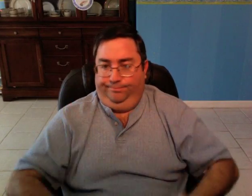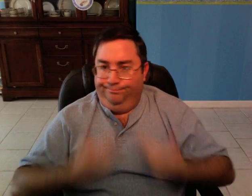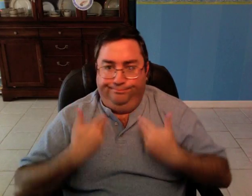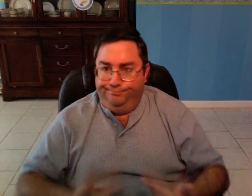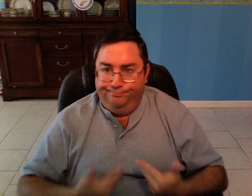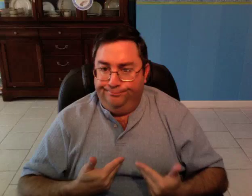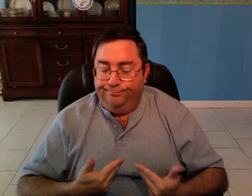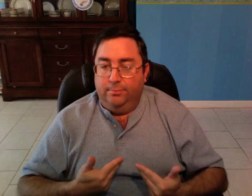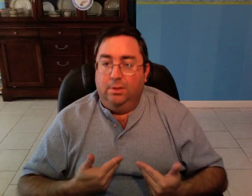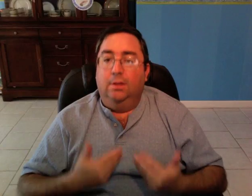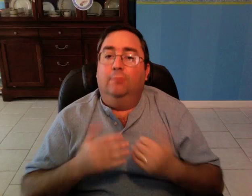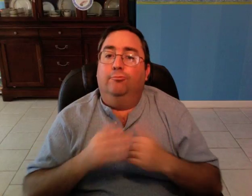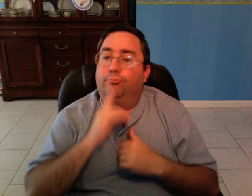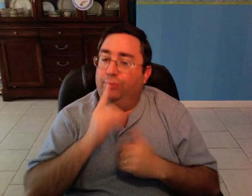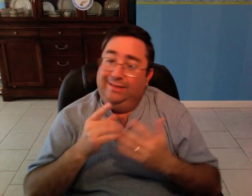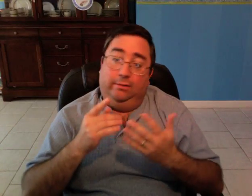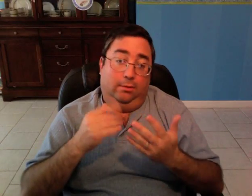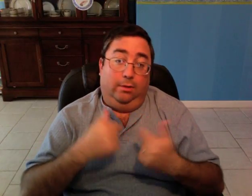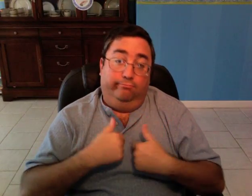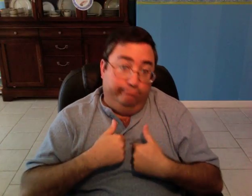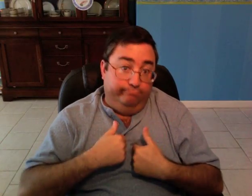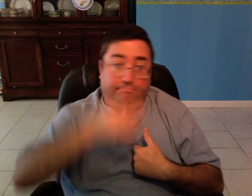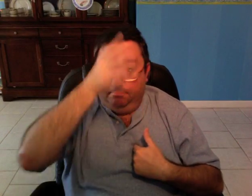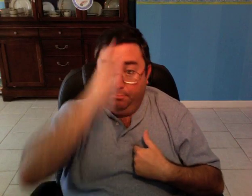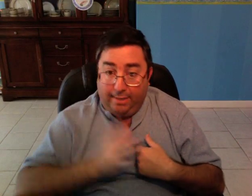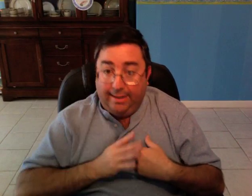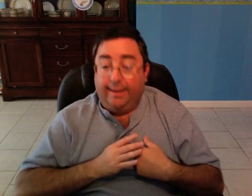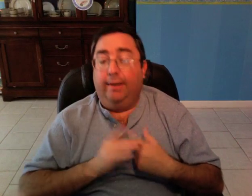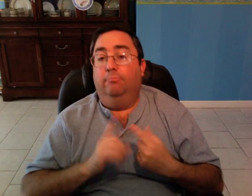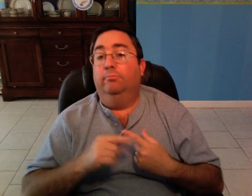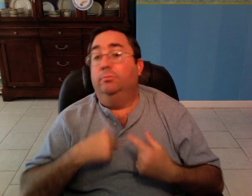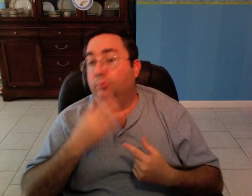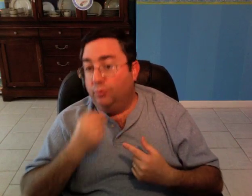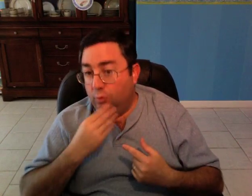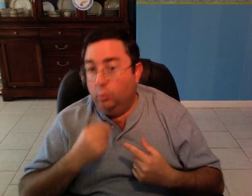who I am. I am a man, a father, Deaf,